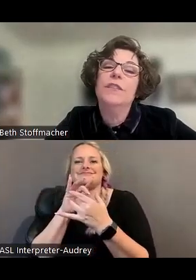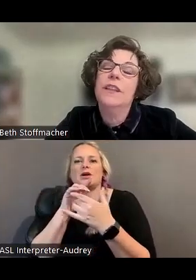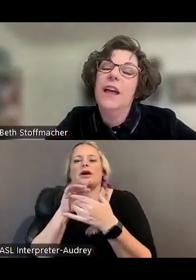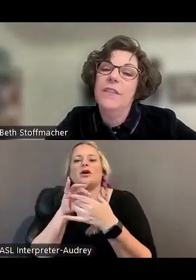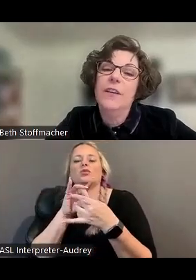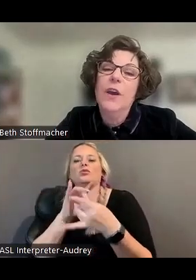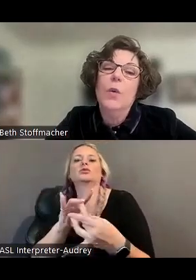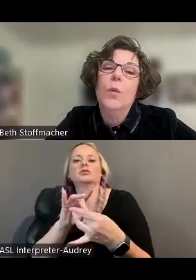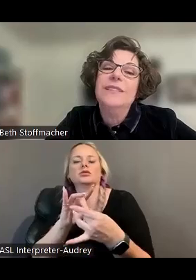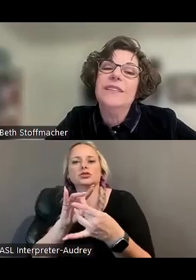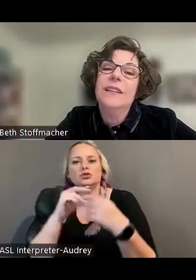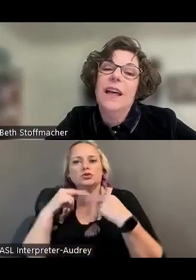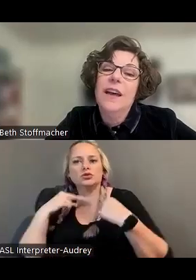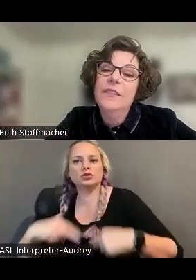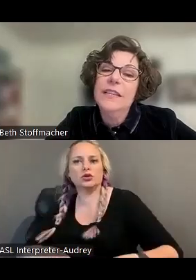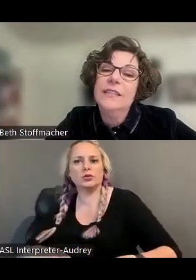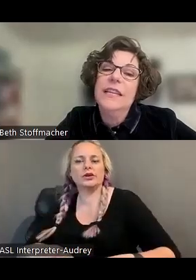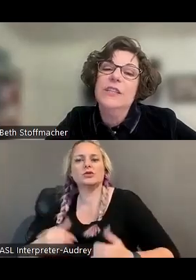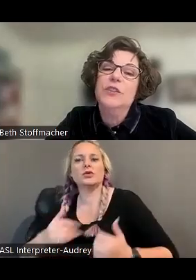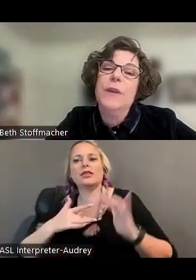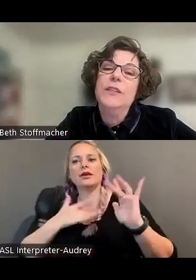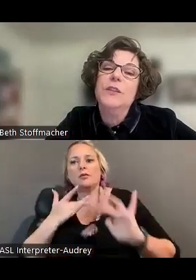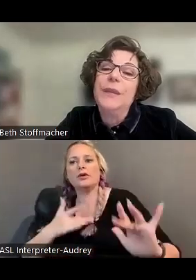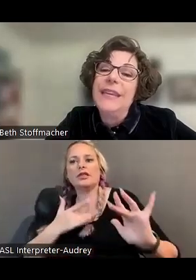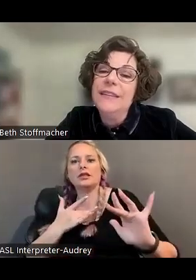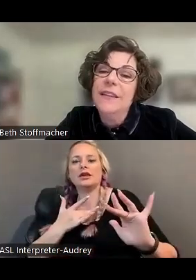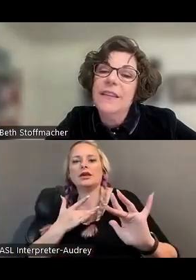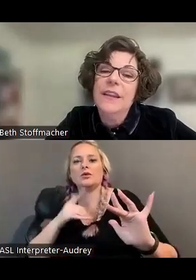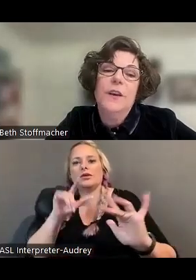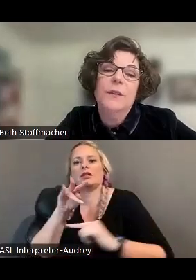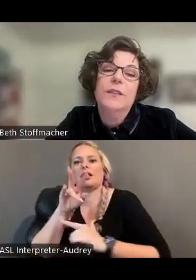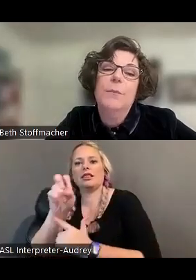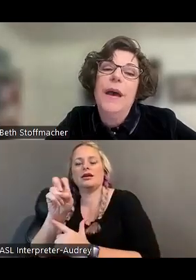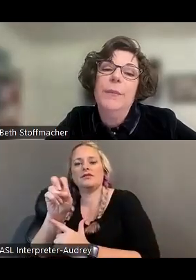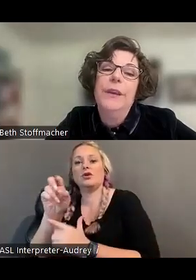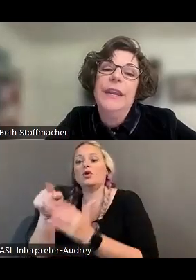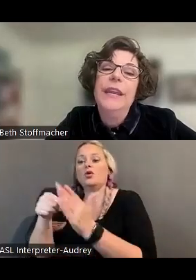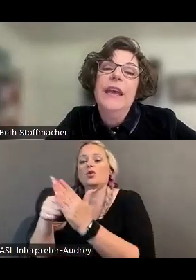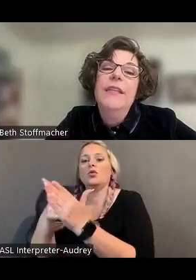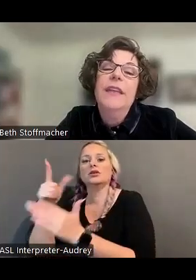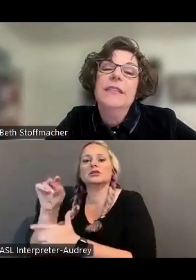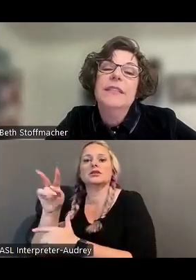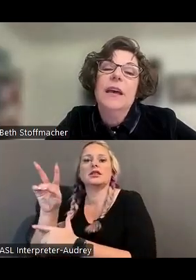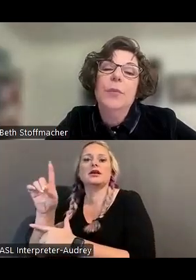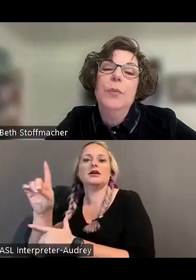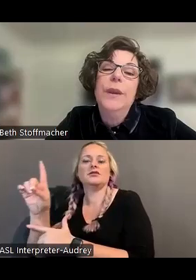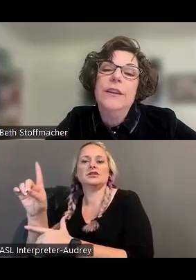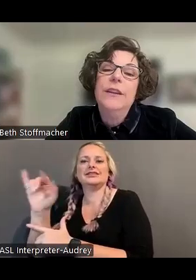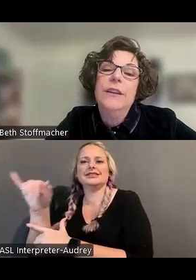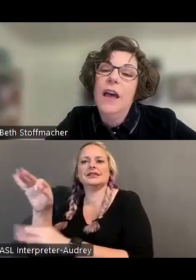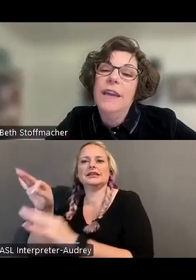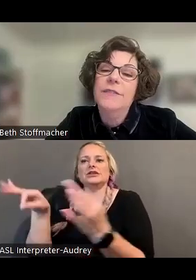love. Once Loved is an instrumental piece that evokes a memory that at some point in our lives,